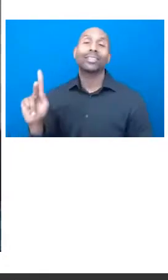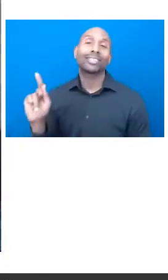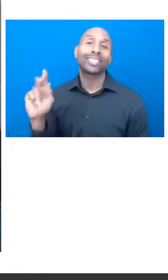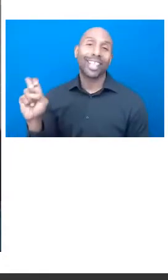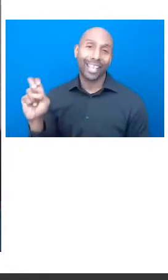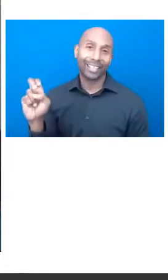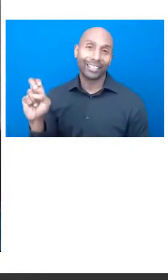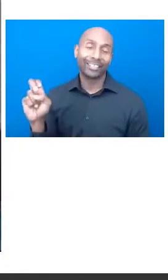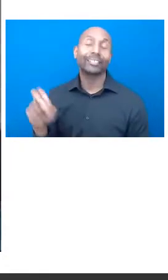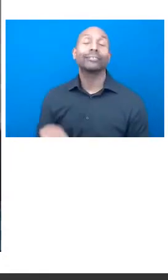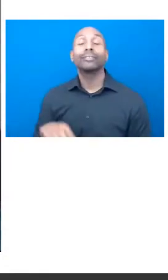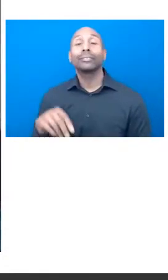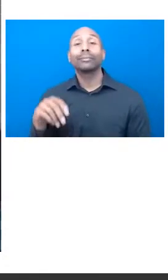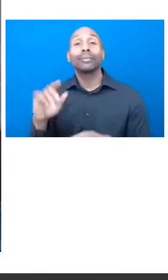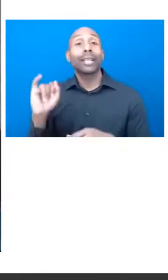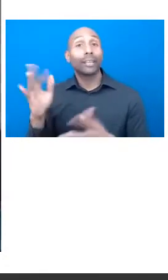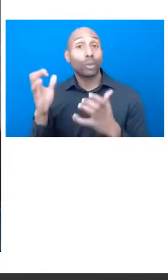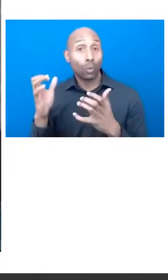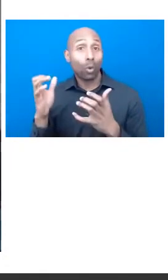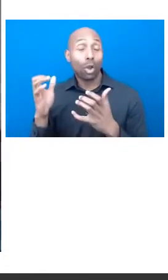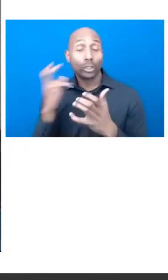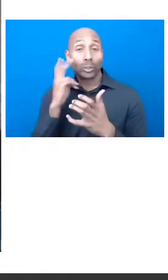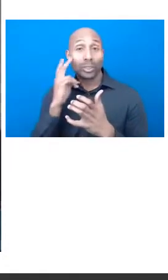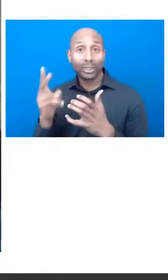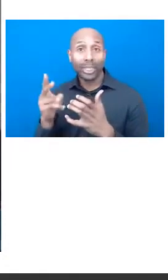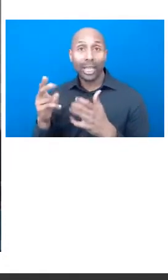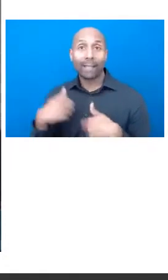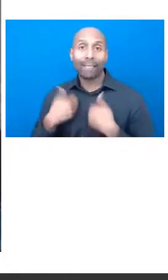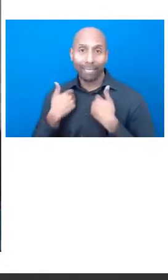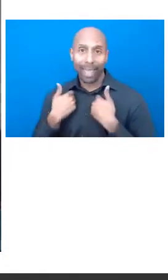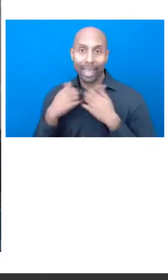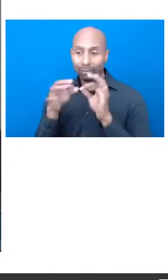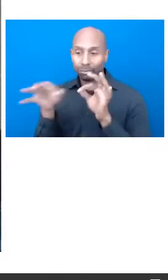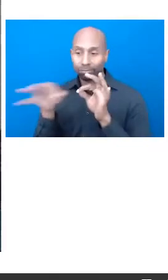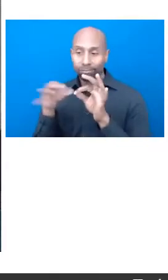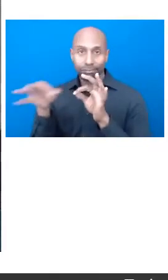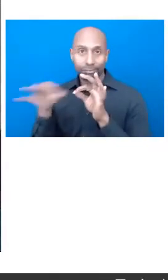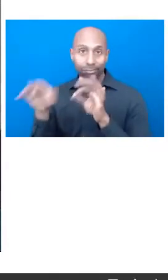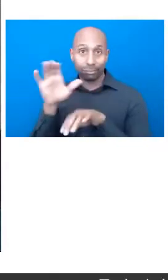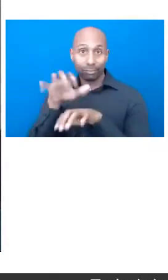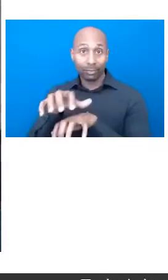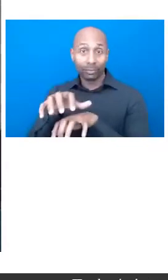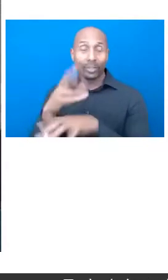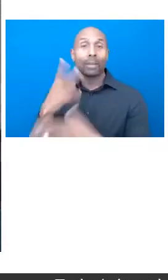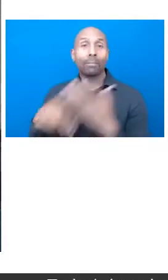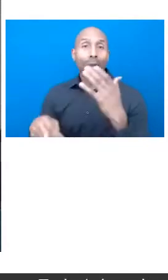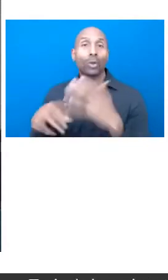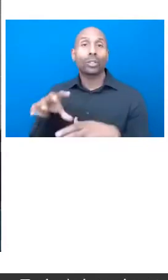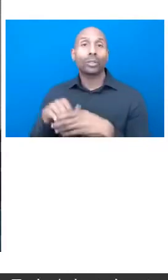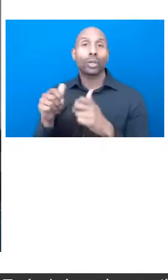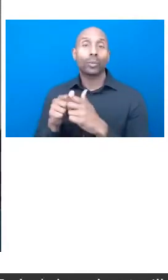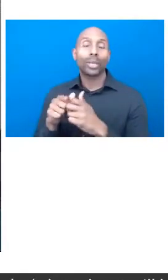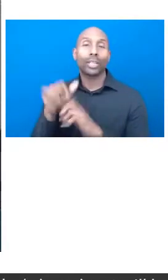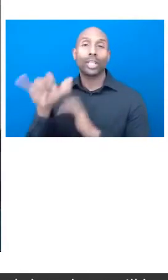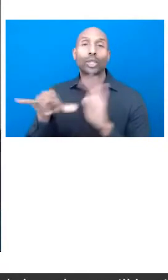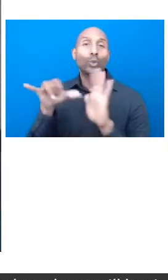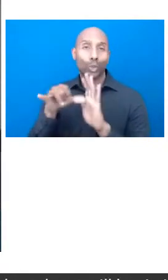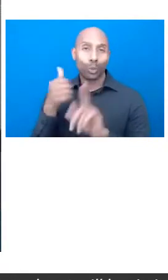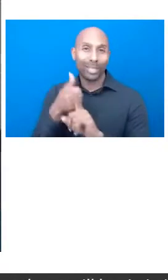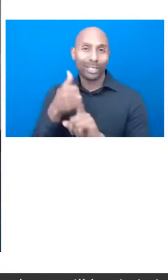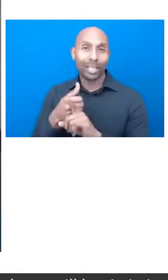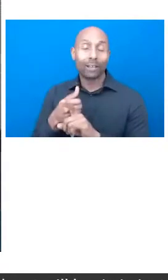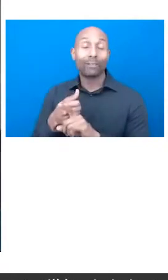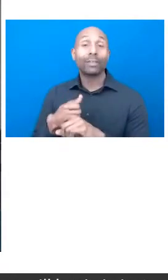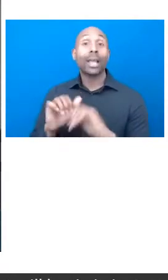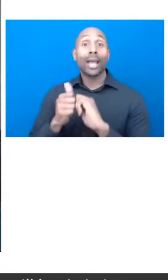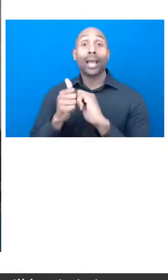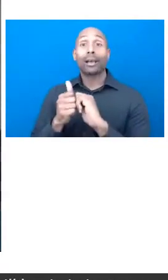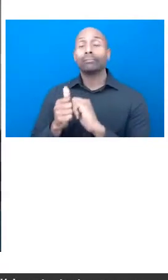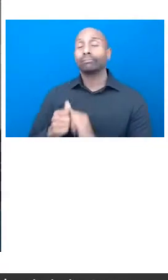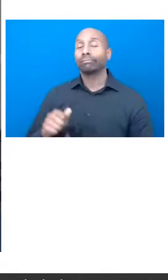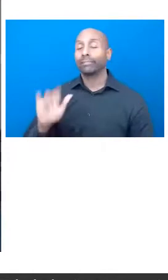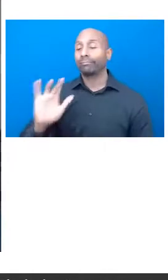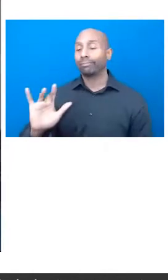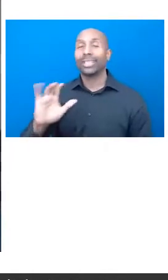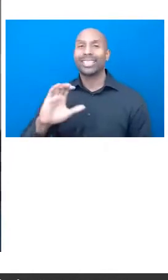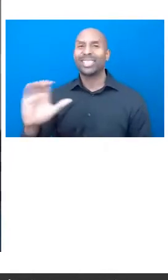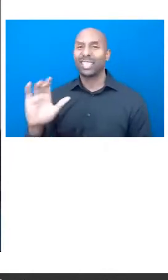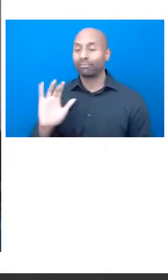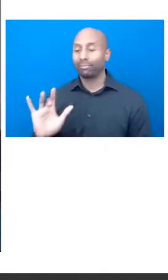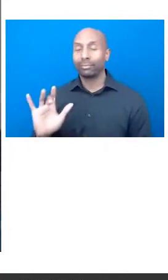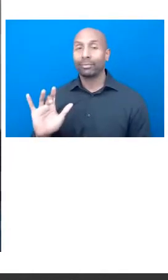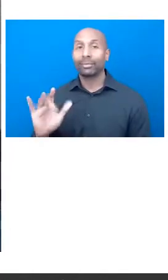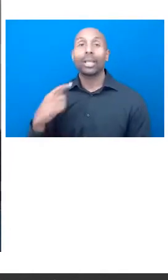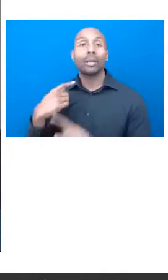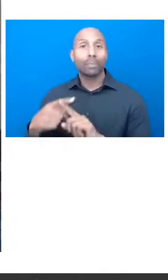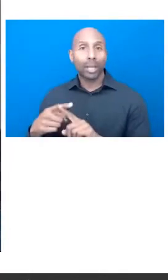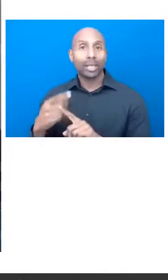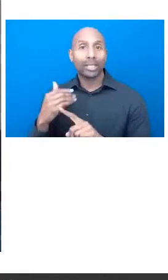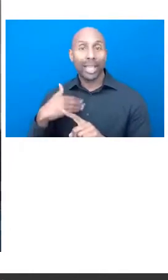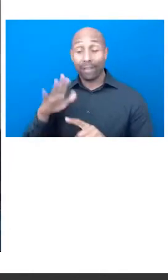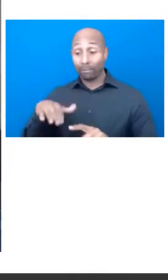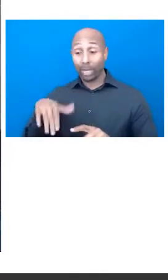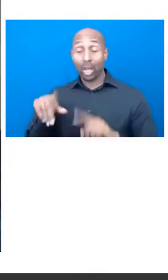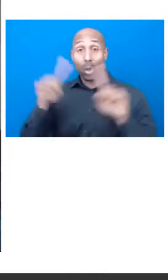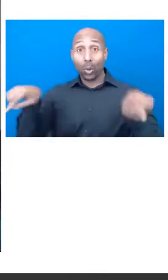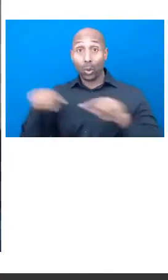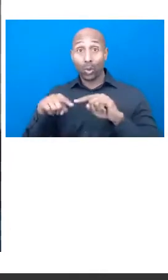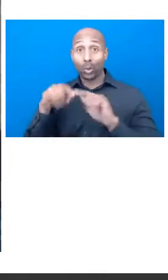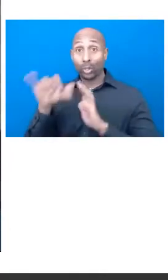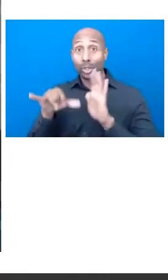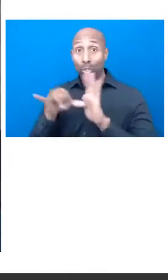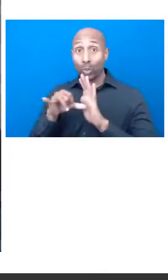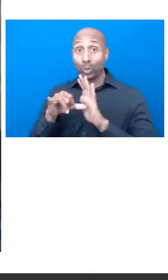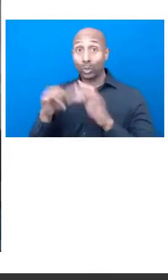Those are embedded in the YouTube player with the CC button and in a box directly below.